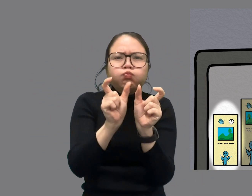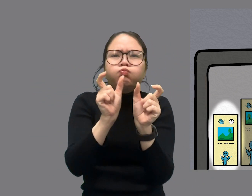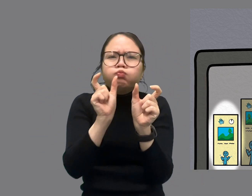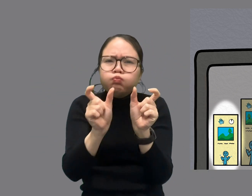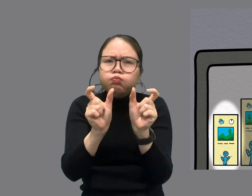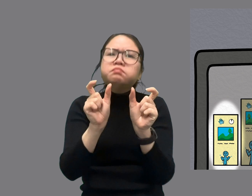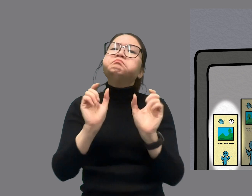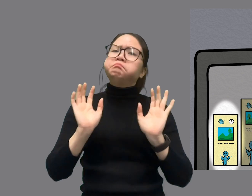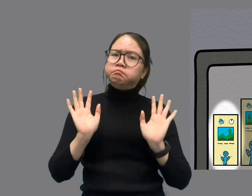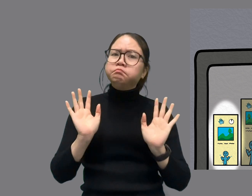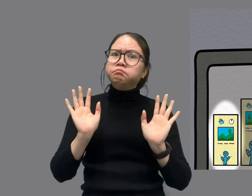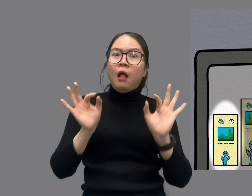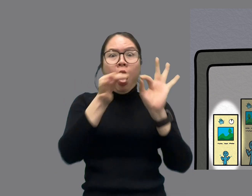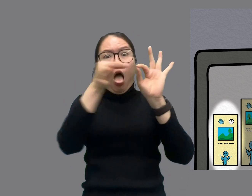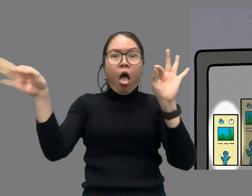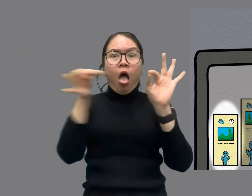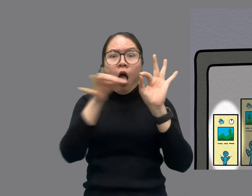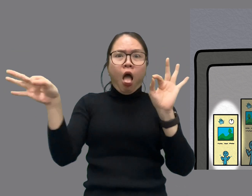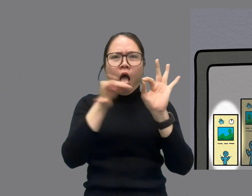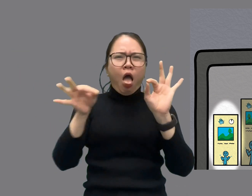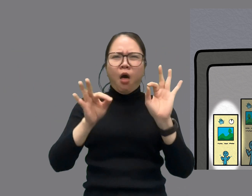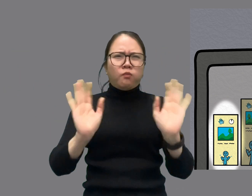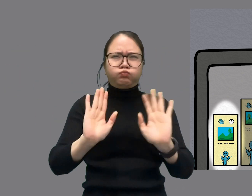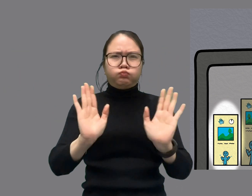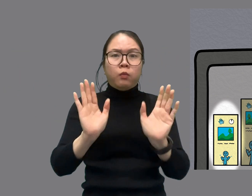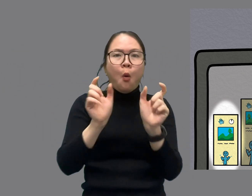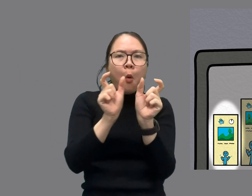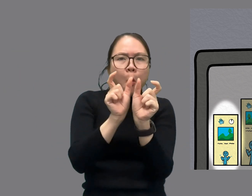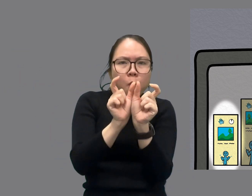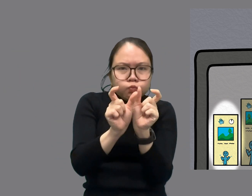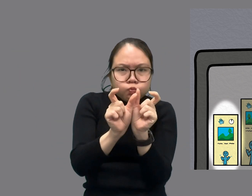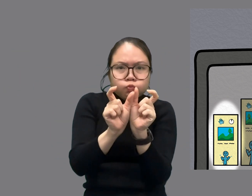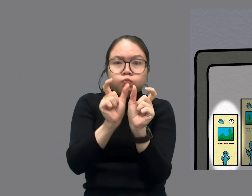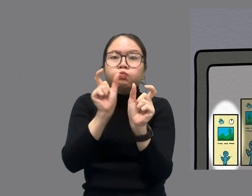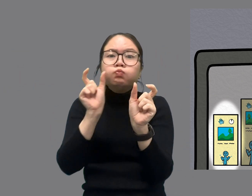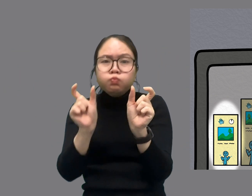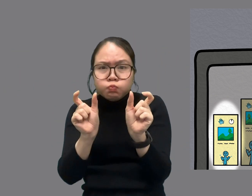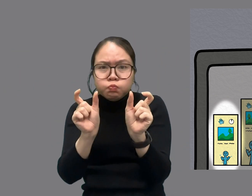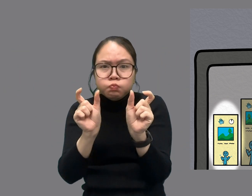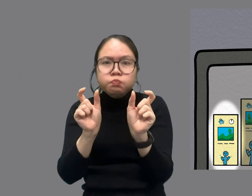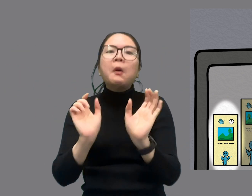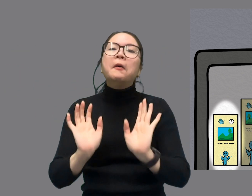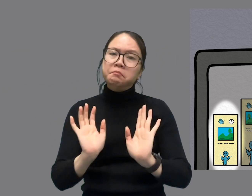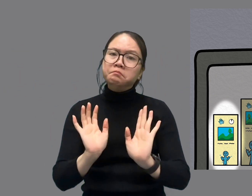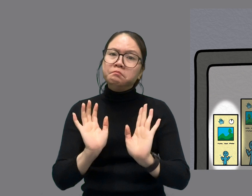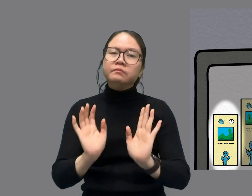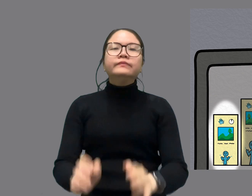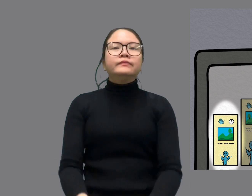two words or possibly no words that mean the sign language video for each page is very short.